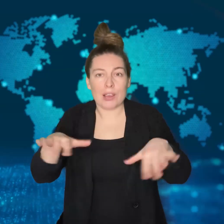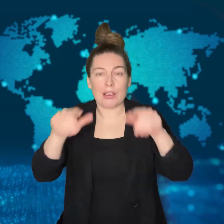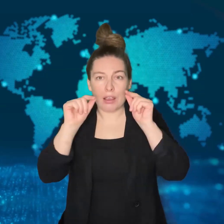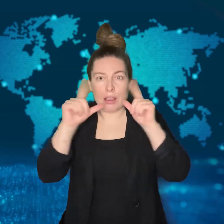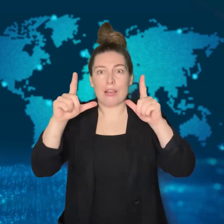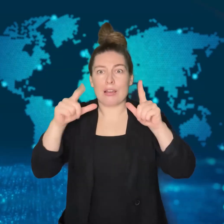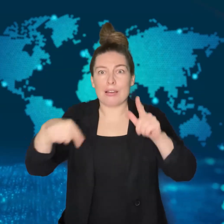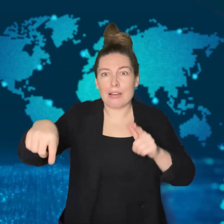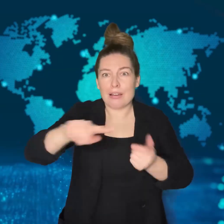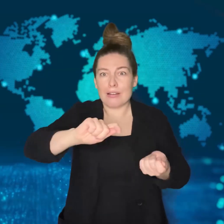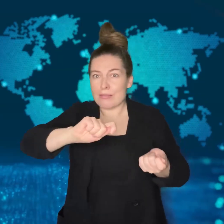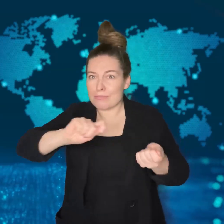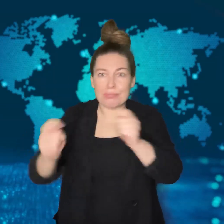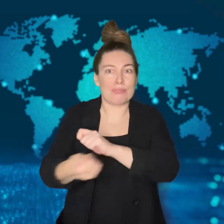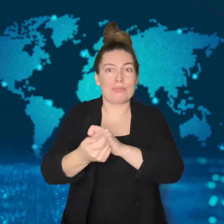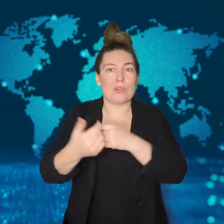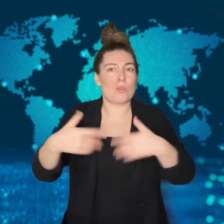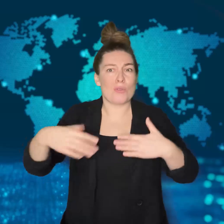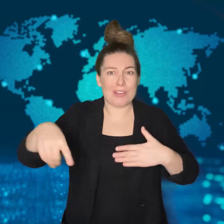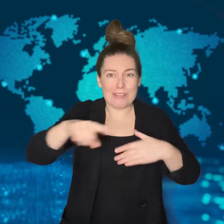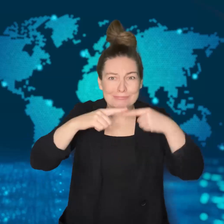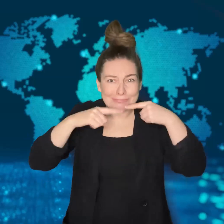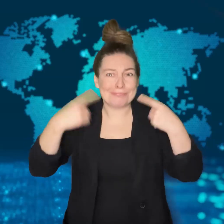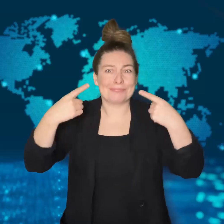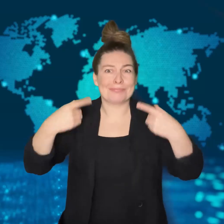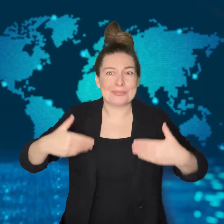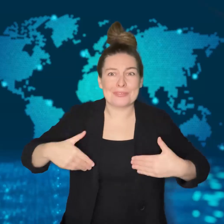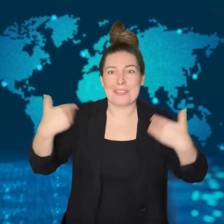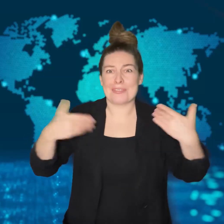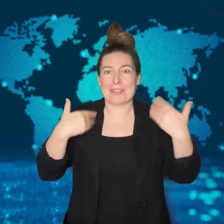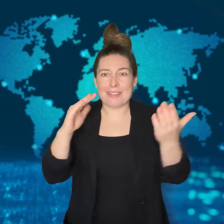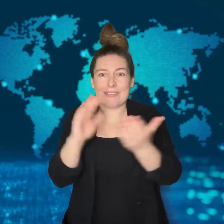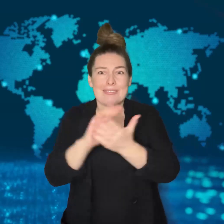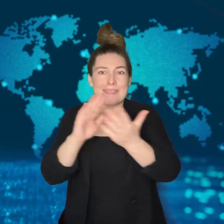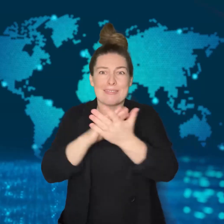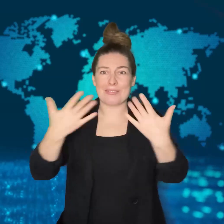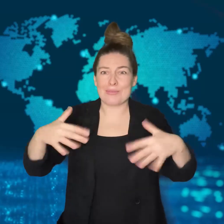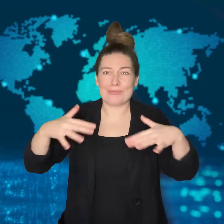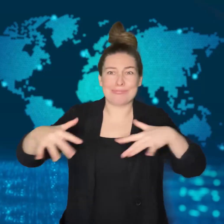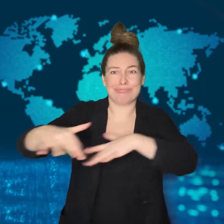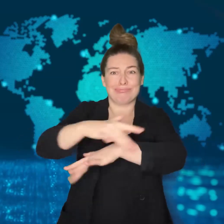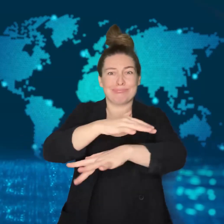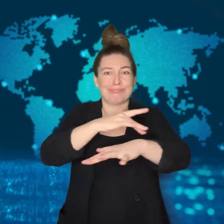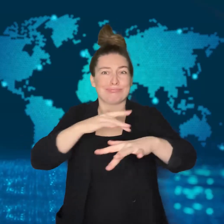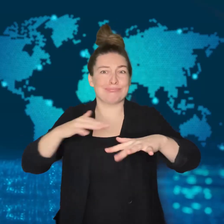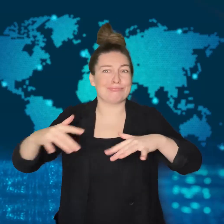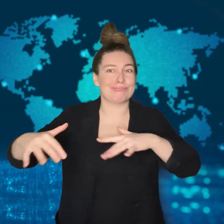the rebel forces when President Bashar al-Assad left for Russia.